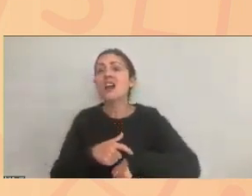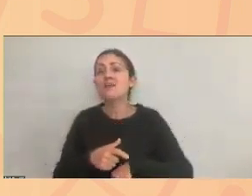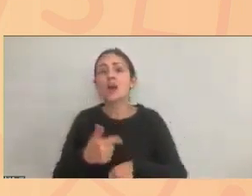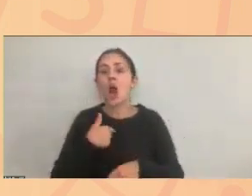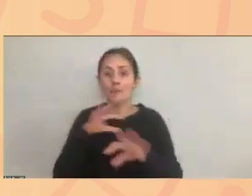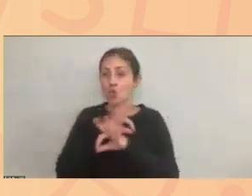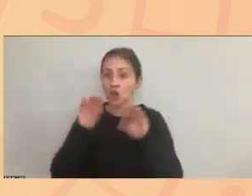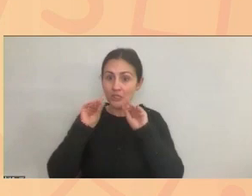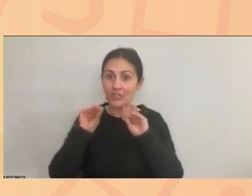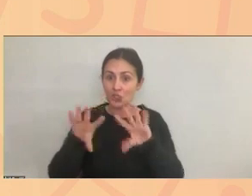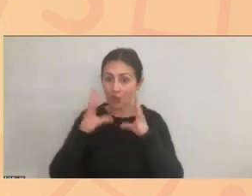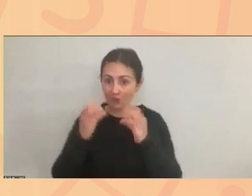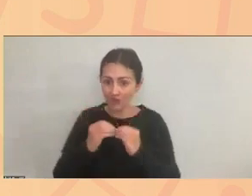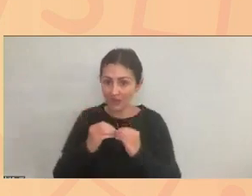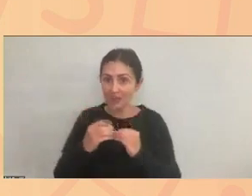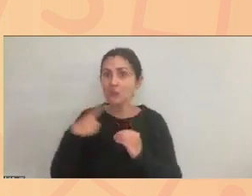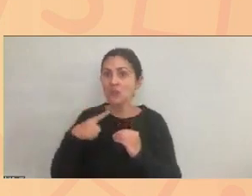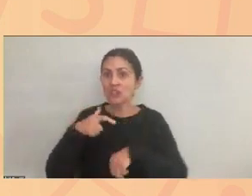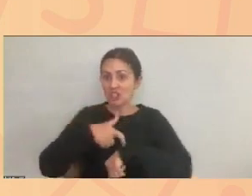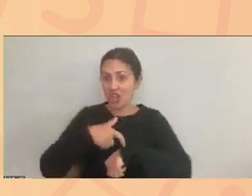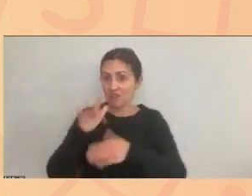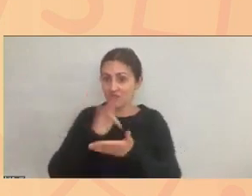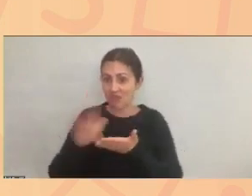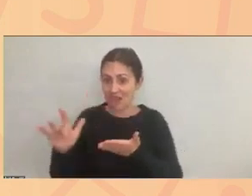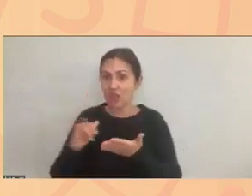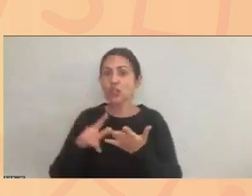we'll sing it together.